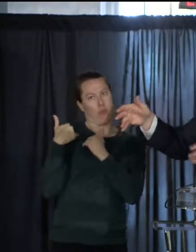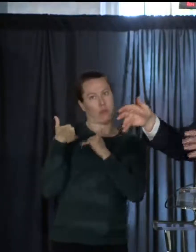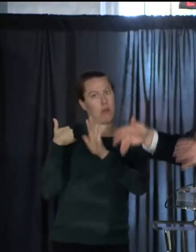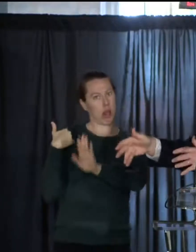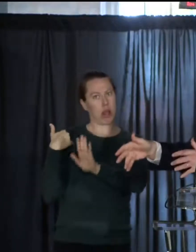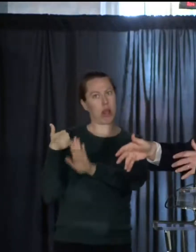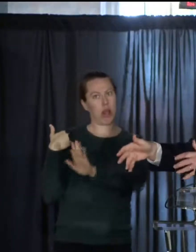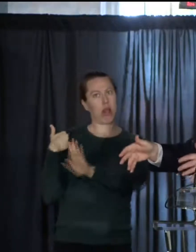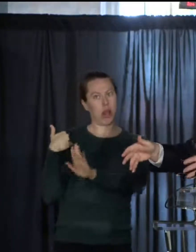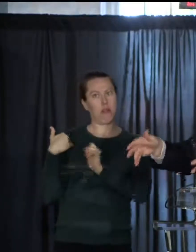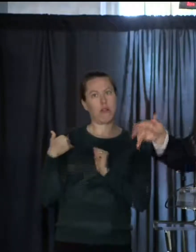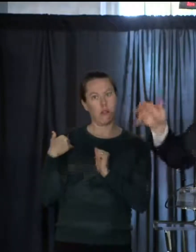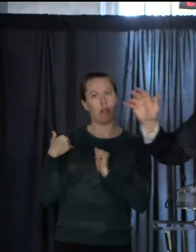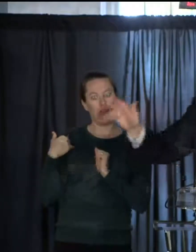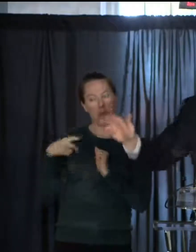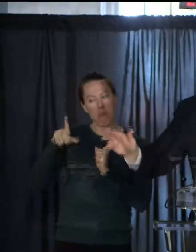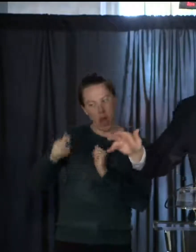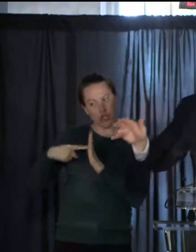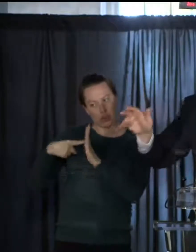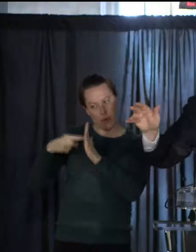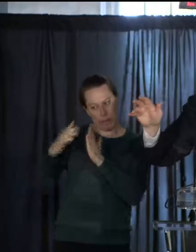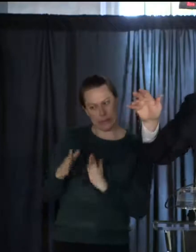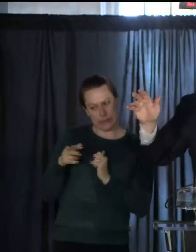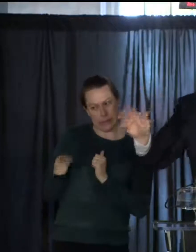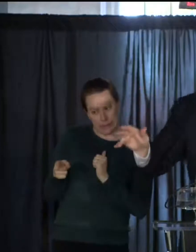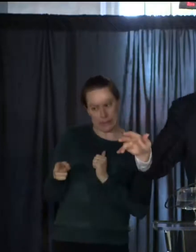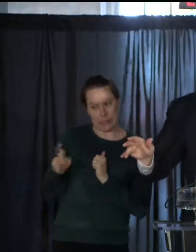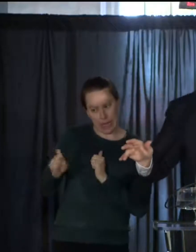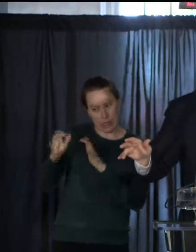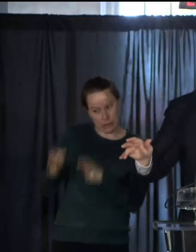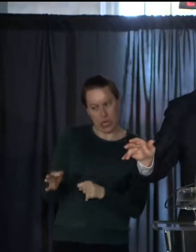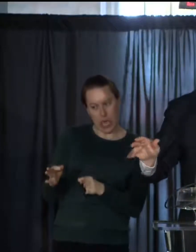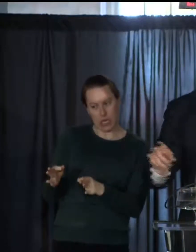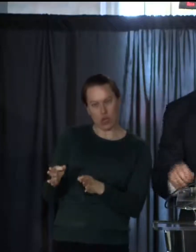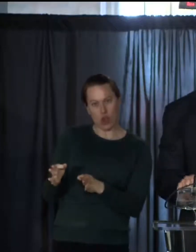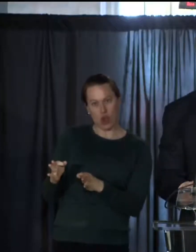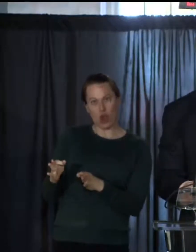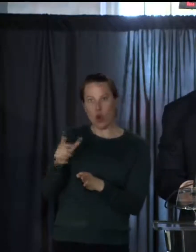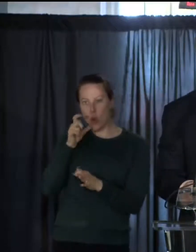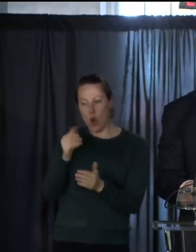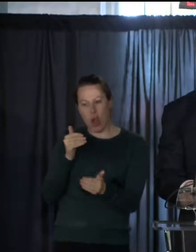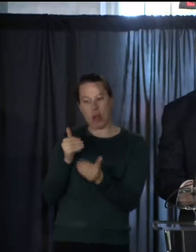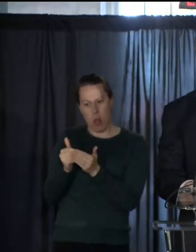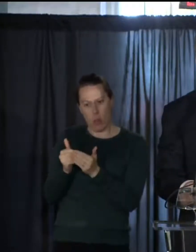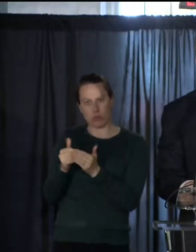BY THE REPRESENTATIVES WHO ARE CLOSEST TO THE PEOPLE AND YET